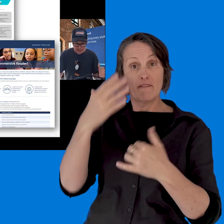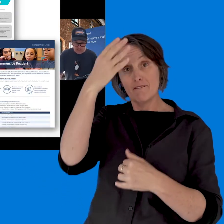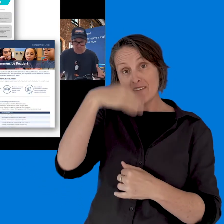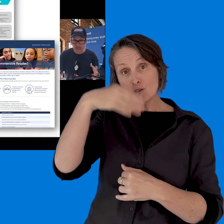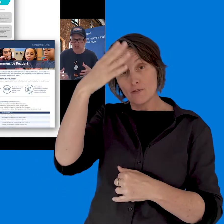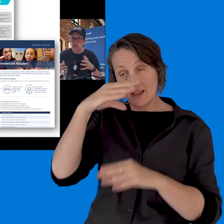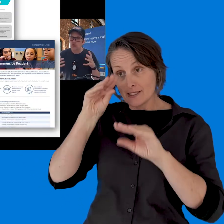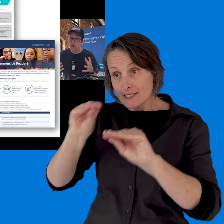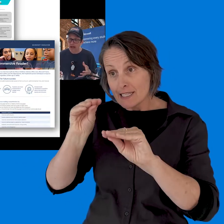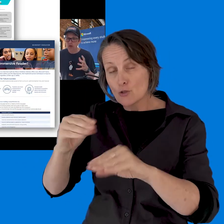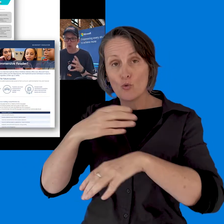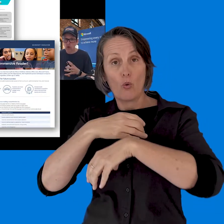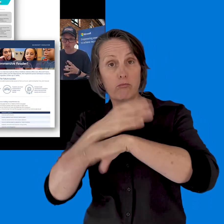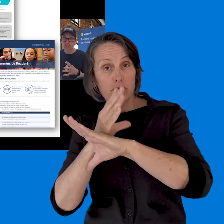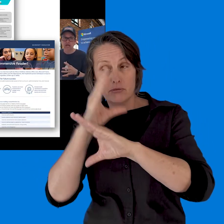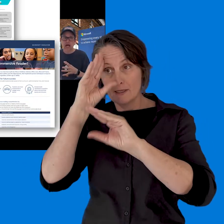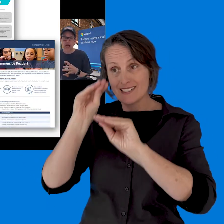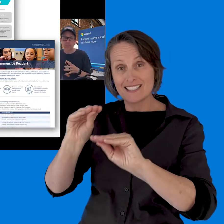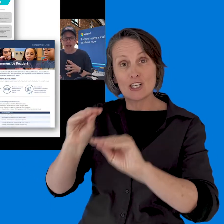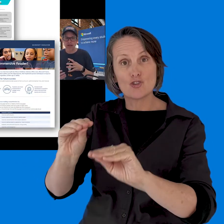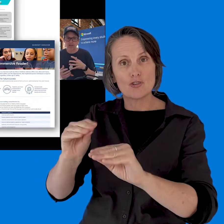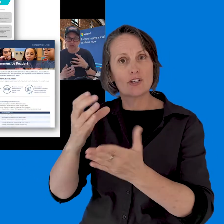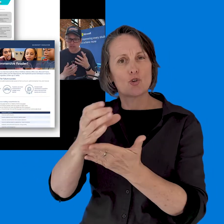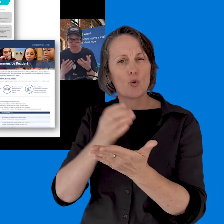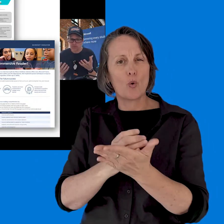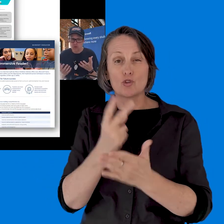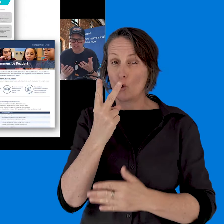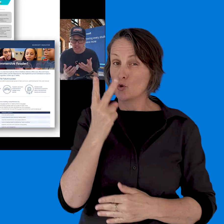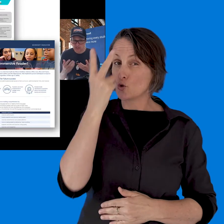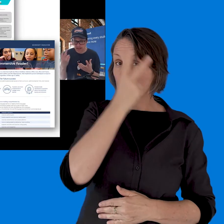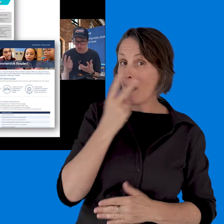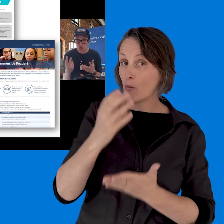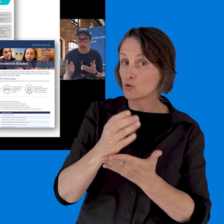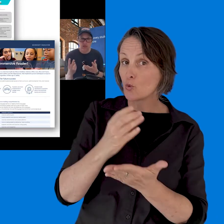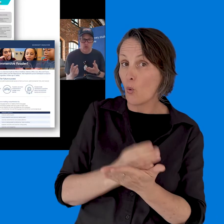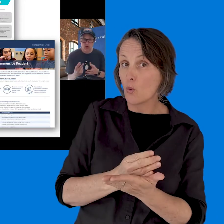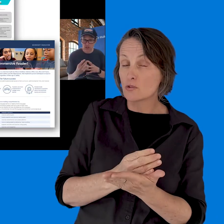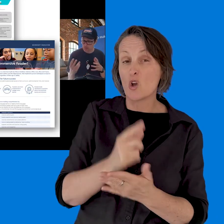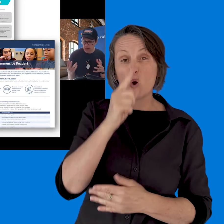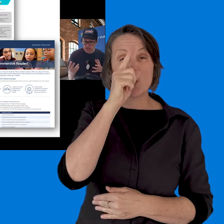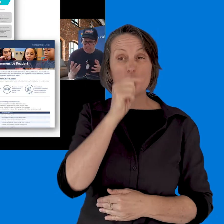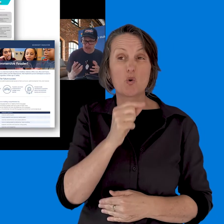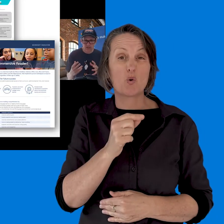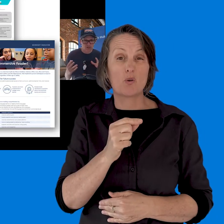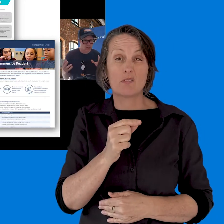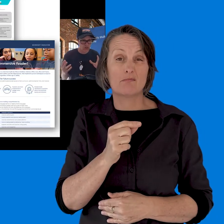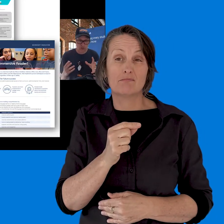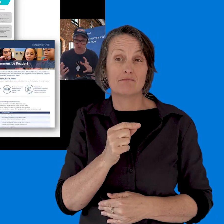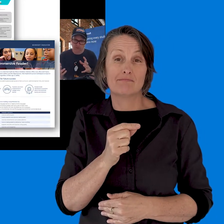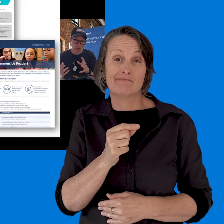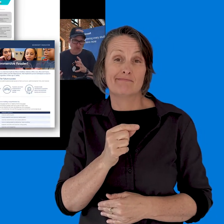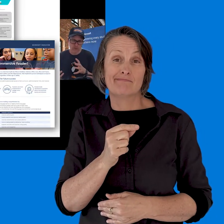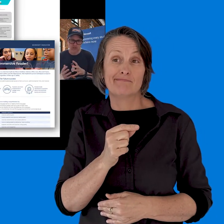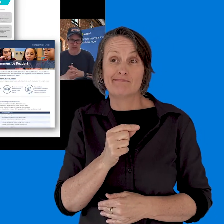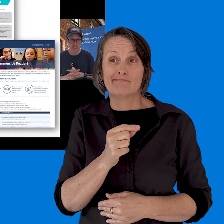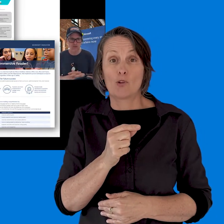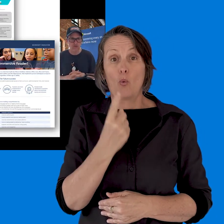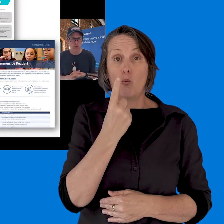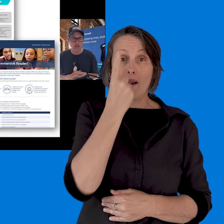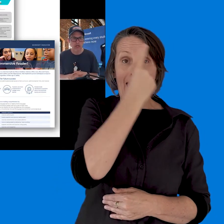face-to-face you run the course. And yeah, so it's about two hours' work. You can break it down into multiple sessions if you want,